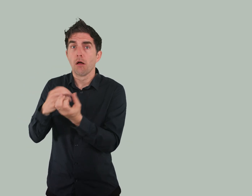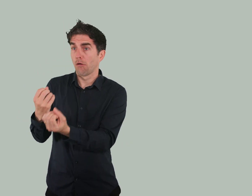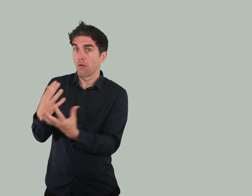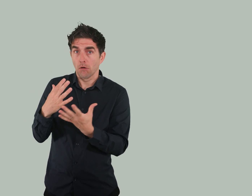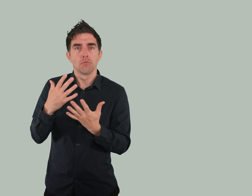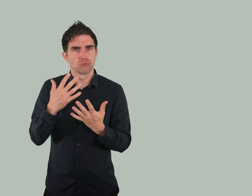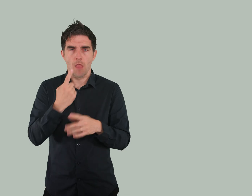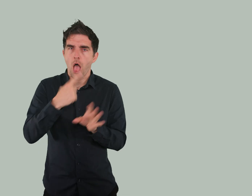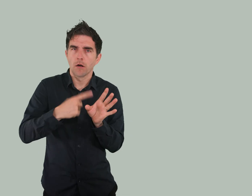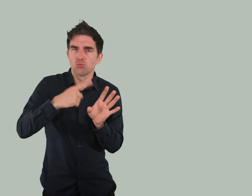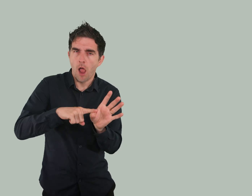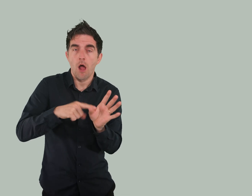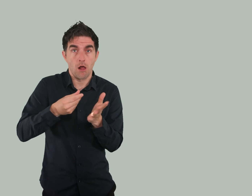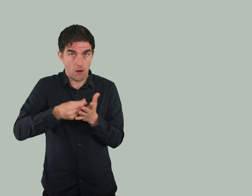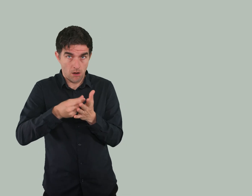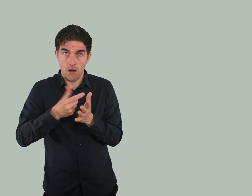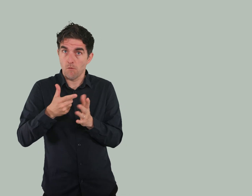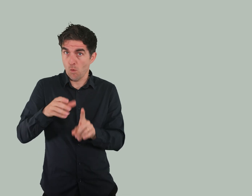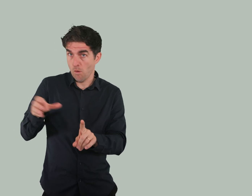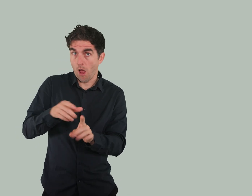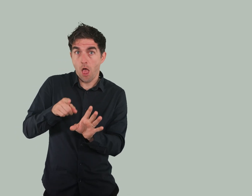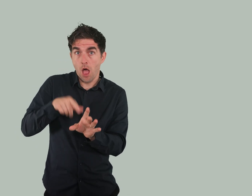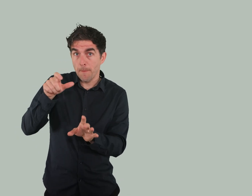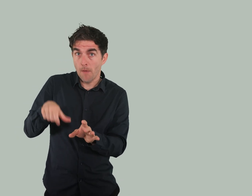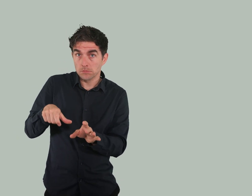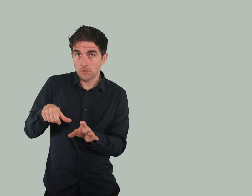suggesting that the annual cost of hiring a young person